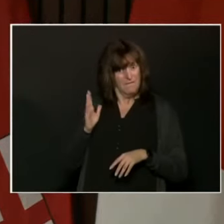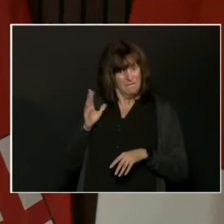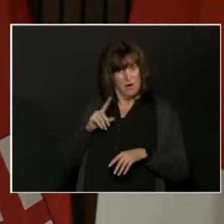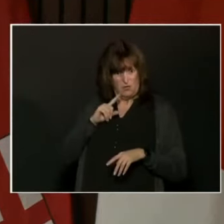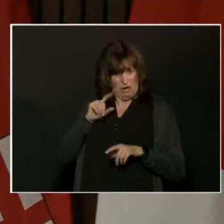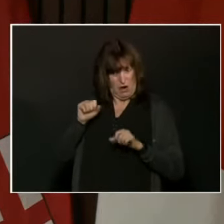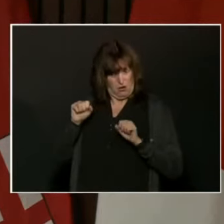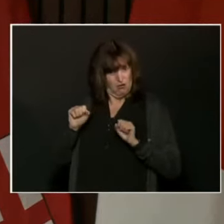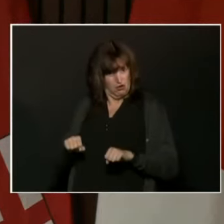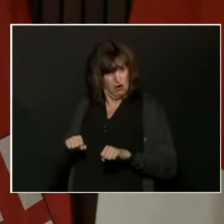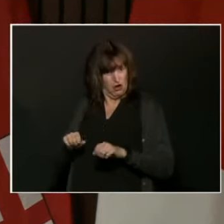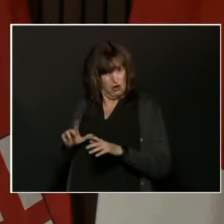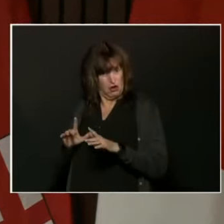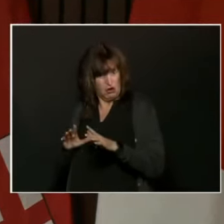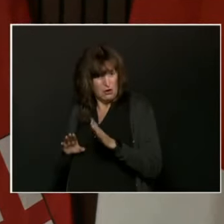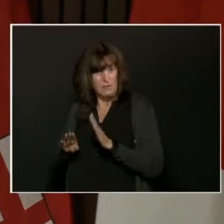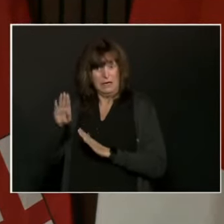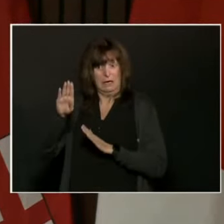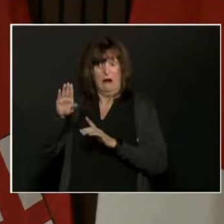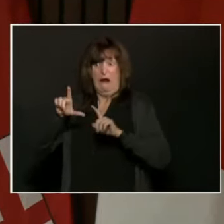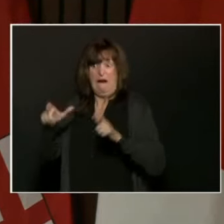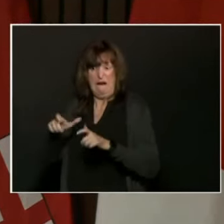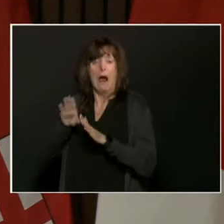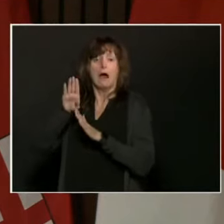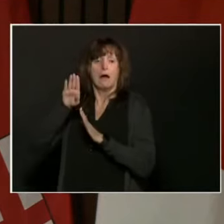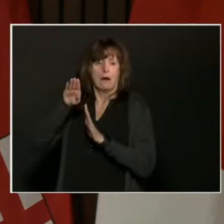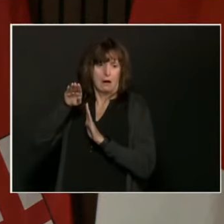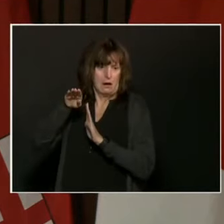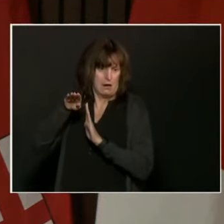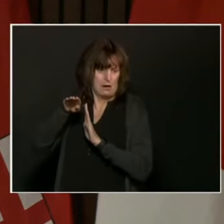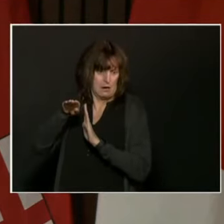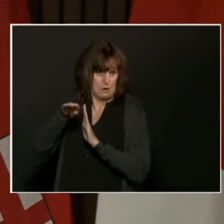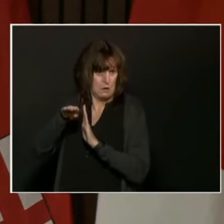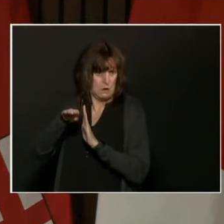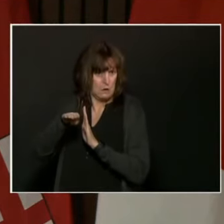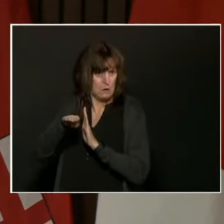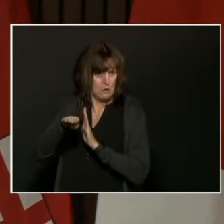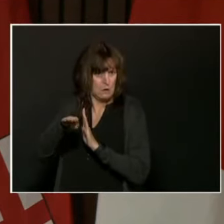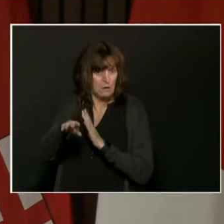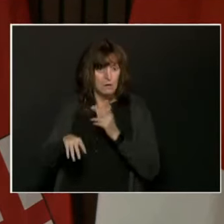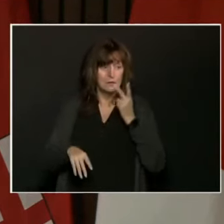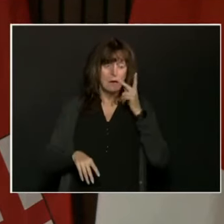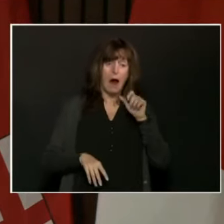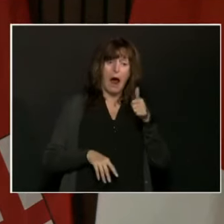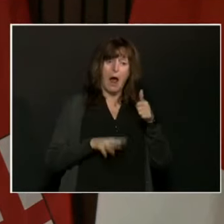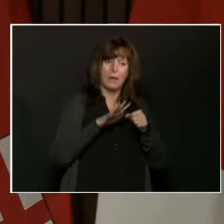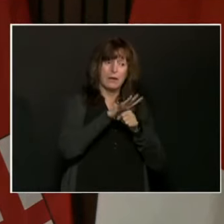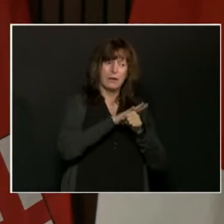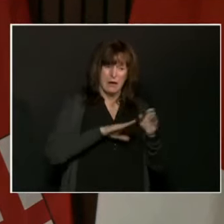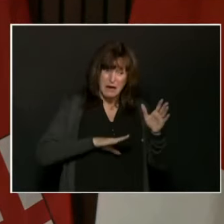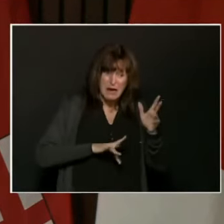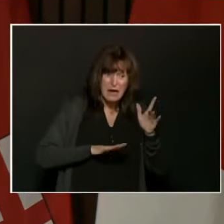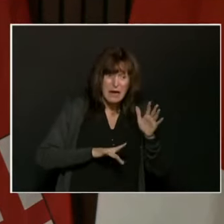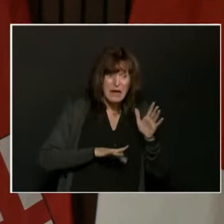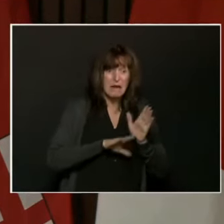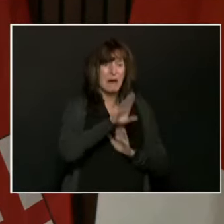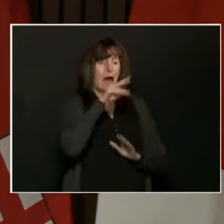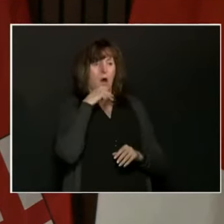IS ACTUALLY STARTING TO SLOW WHAT WAS THE POTENTIAL GROWTH, IF YOU GO FURTHER ON IN THE